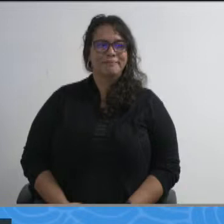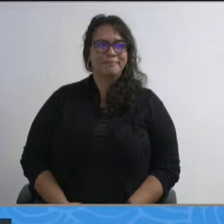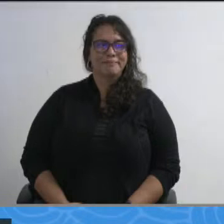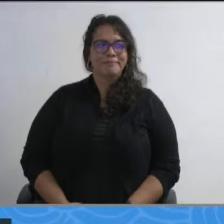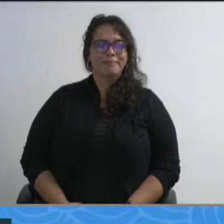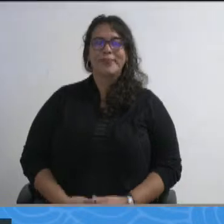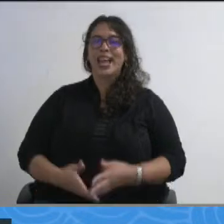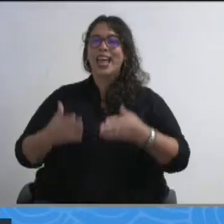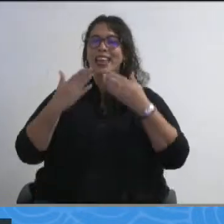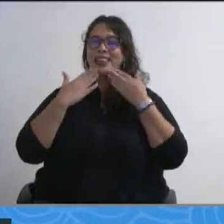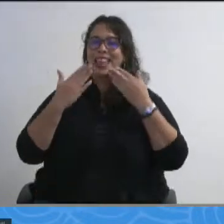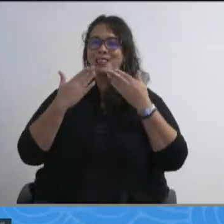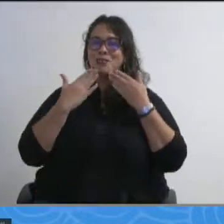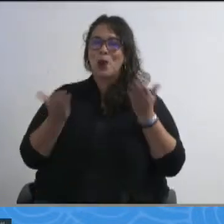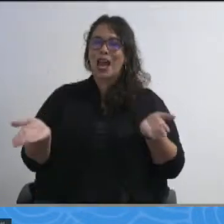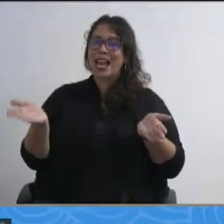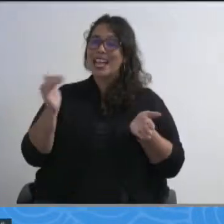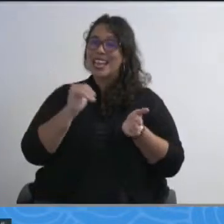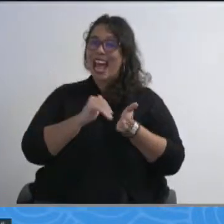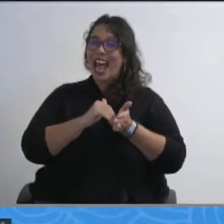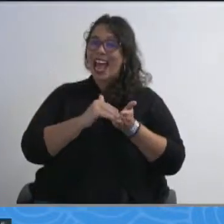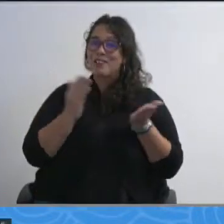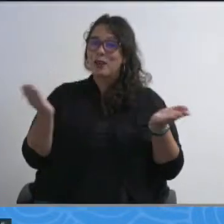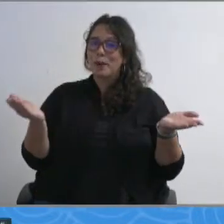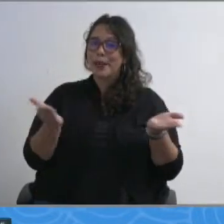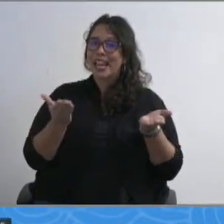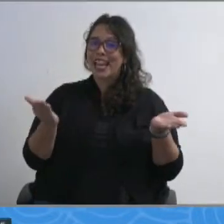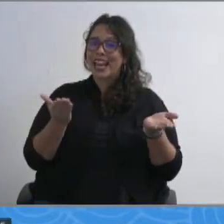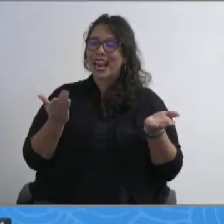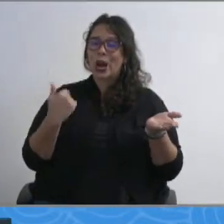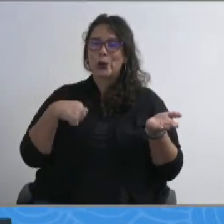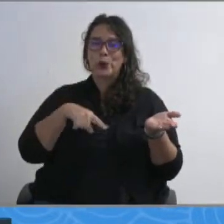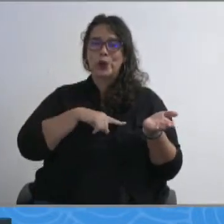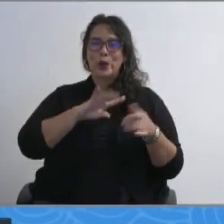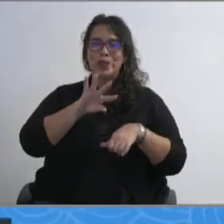Again for being here. We were setting up our interpretation.